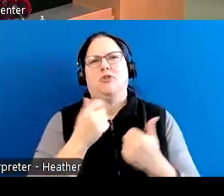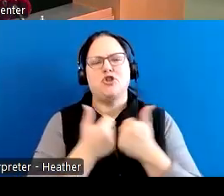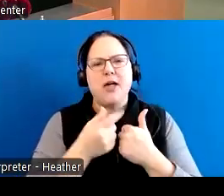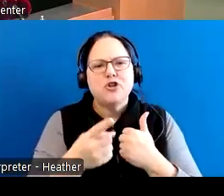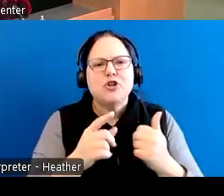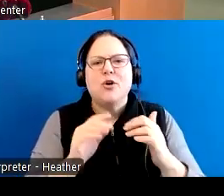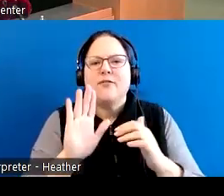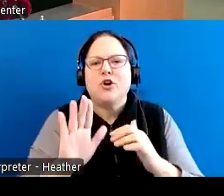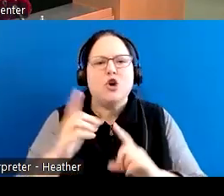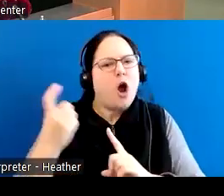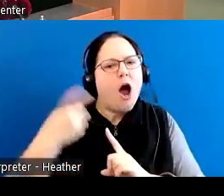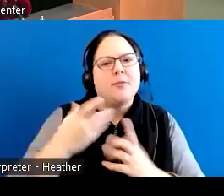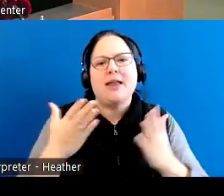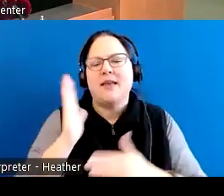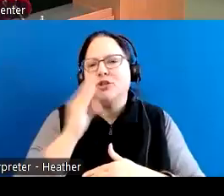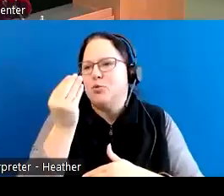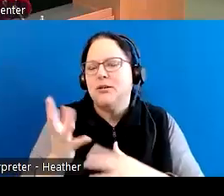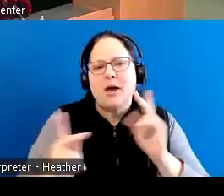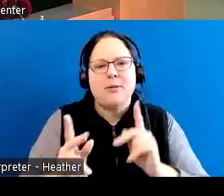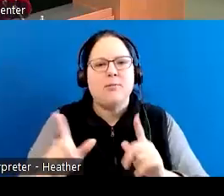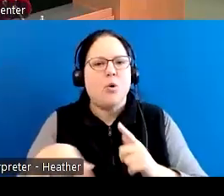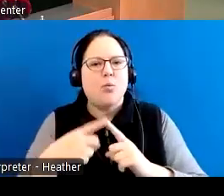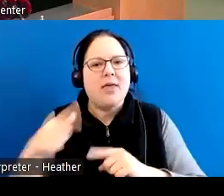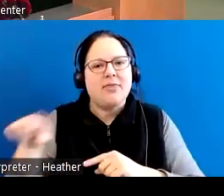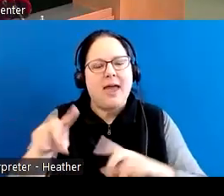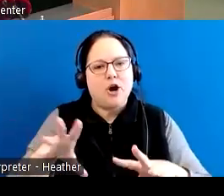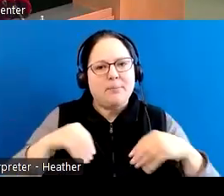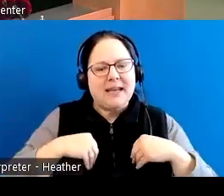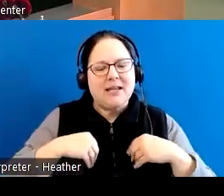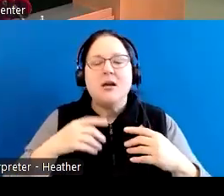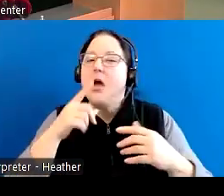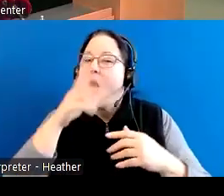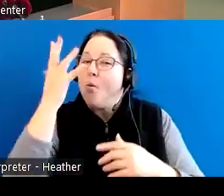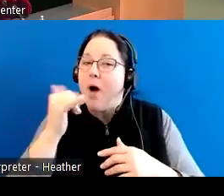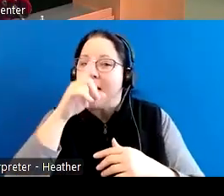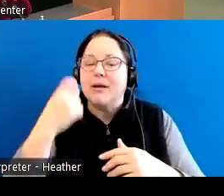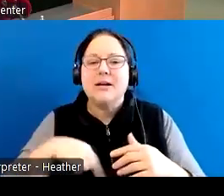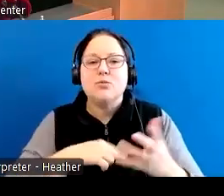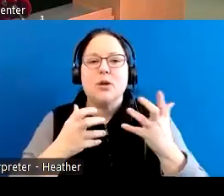things you tell people when they're admitted. Uh because again we're trying to provide family